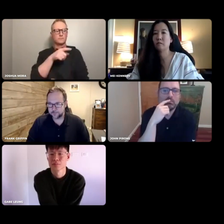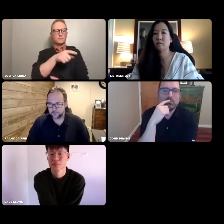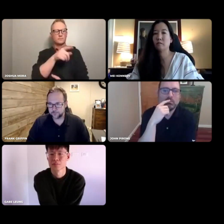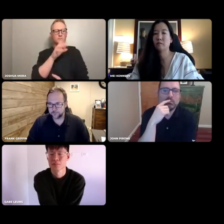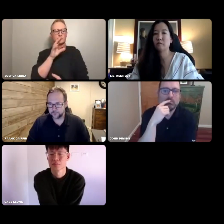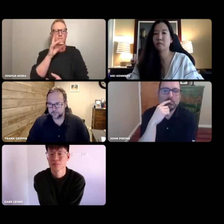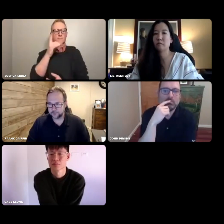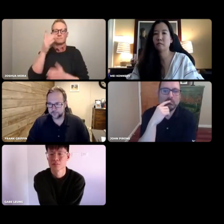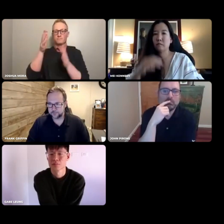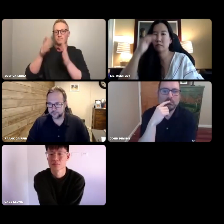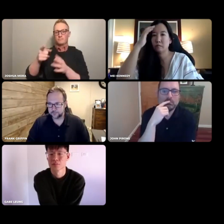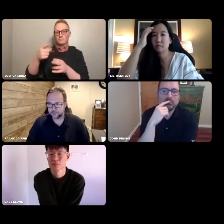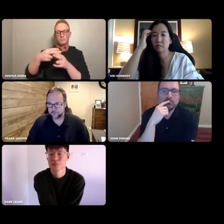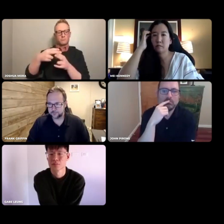audience question.